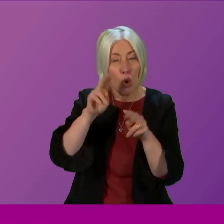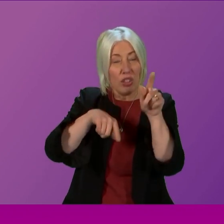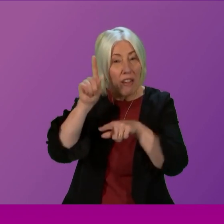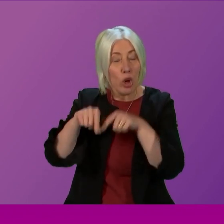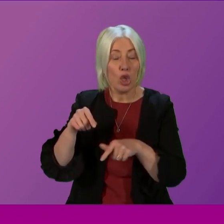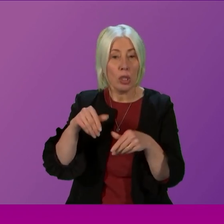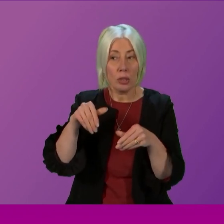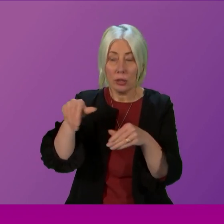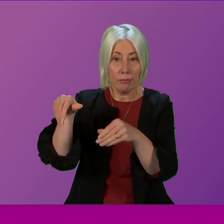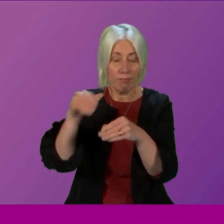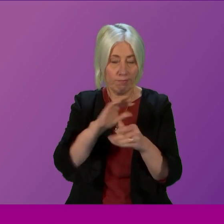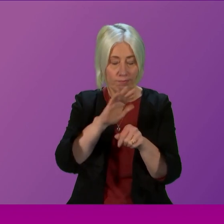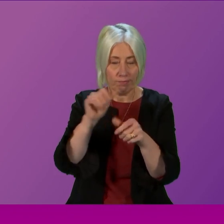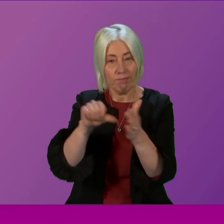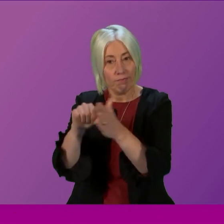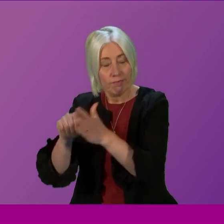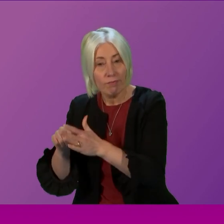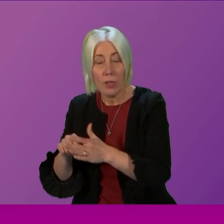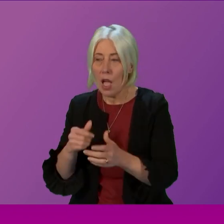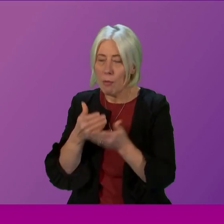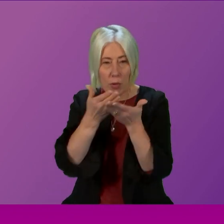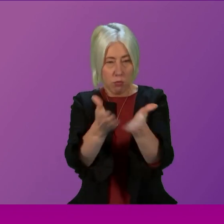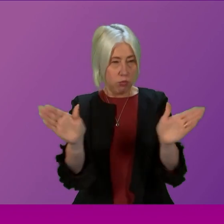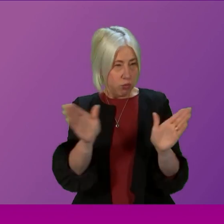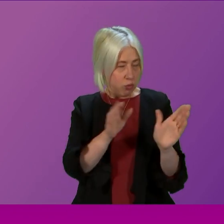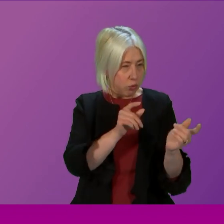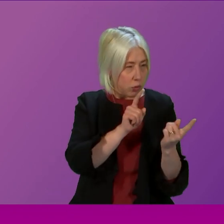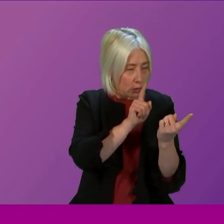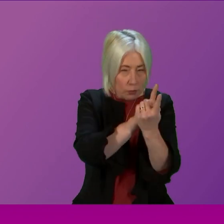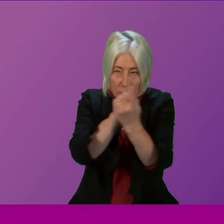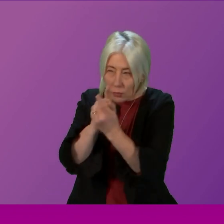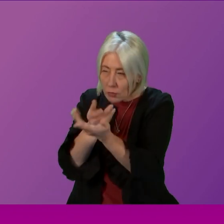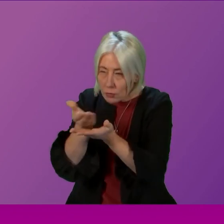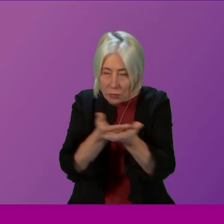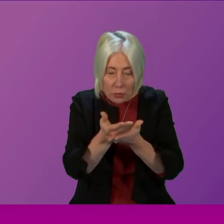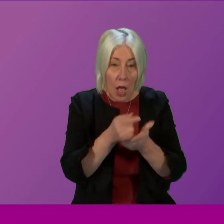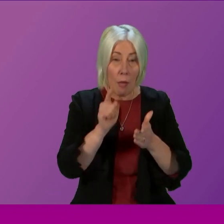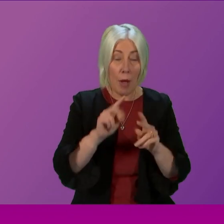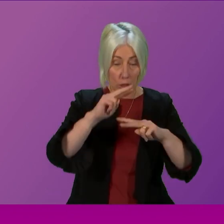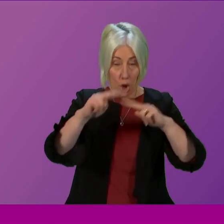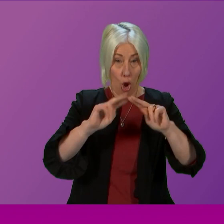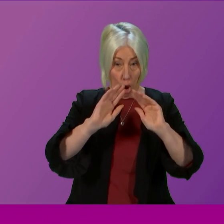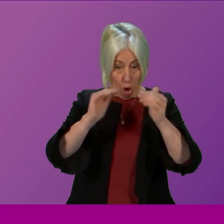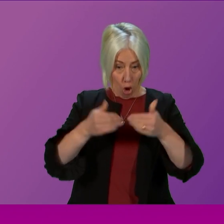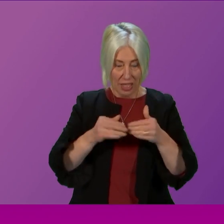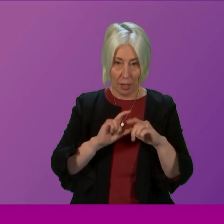from our scoping work with a range of stakeholders, we understand that, even within the autism community, there are a range of views on how that is best taken forward.